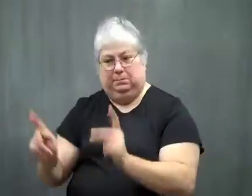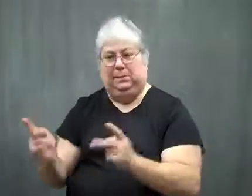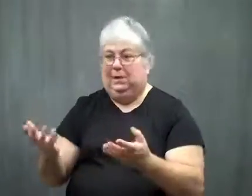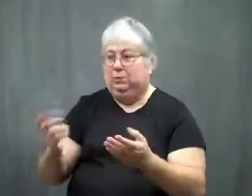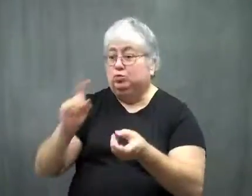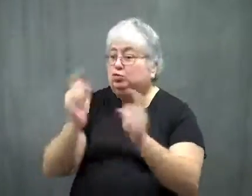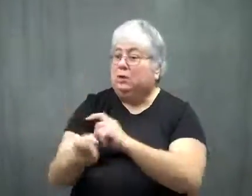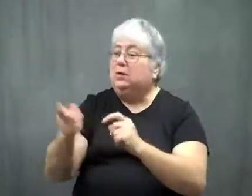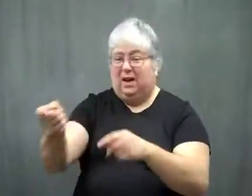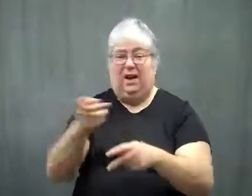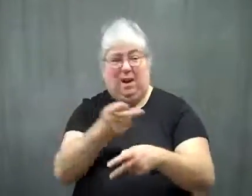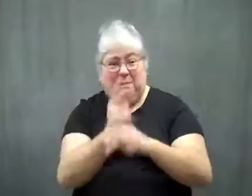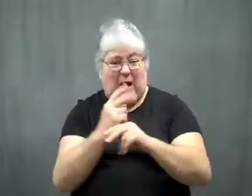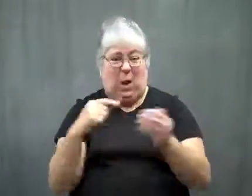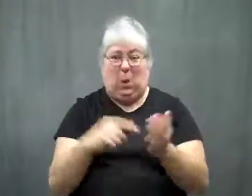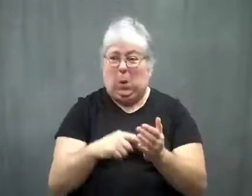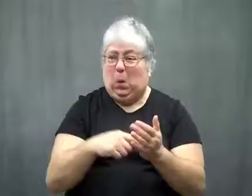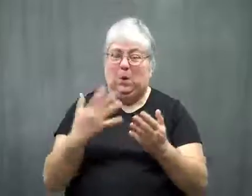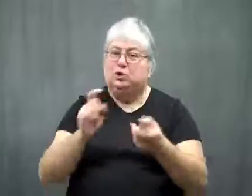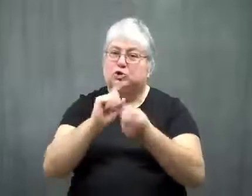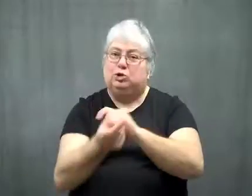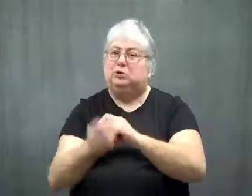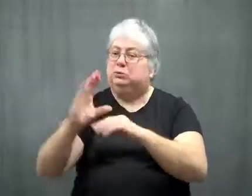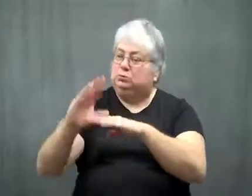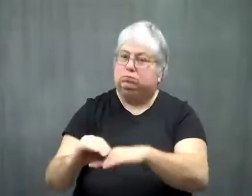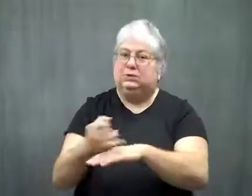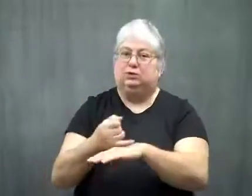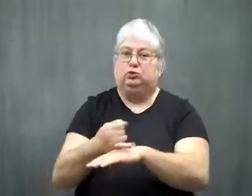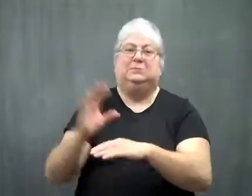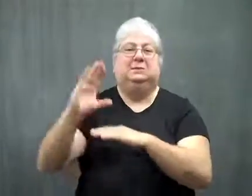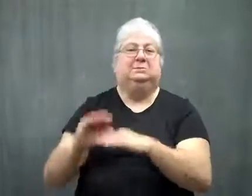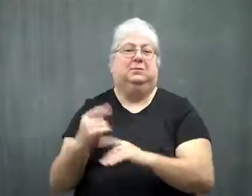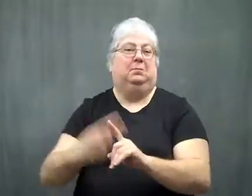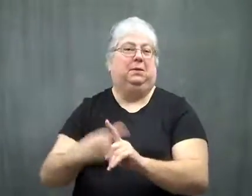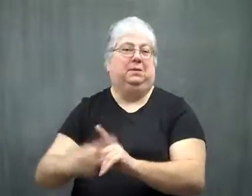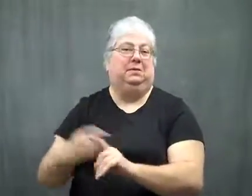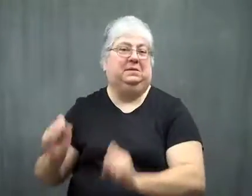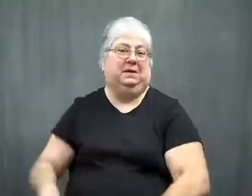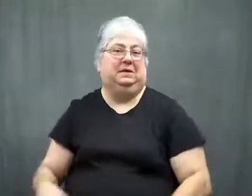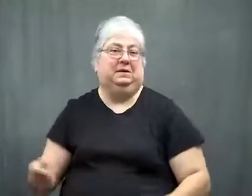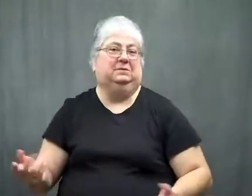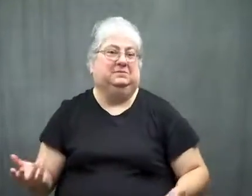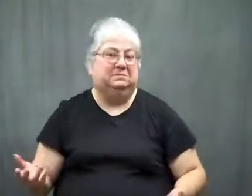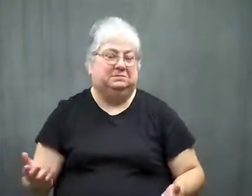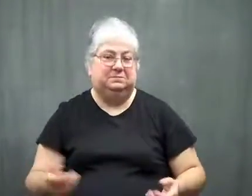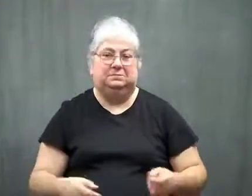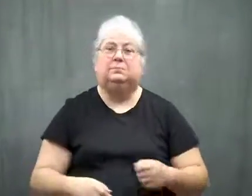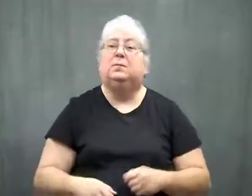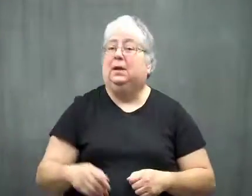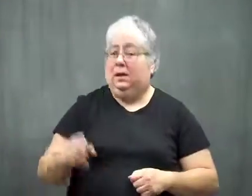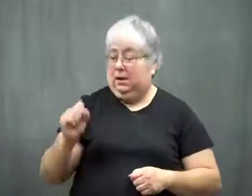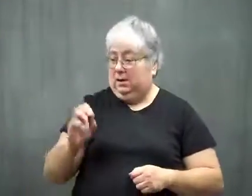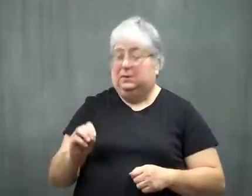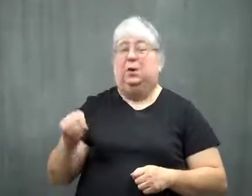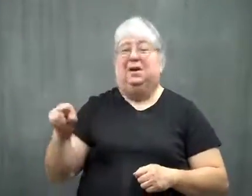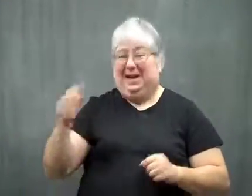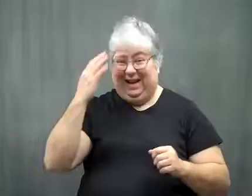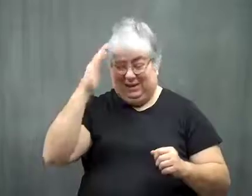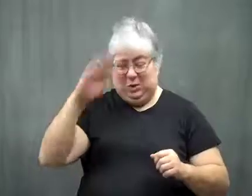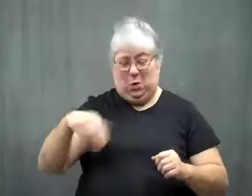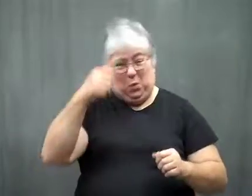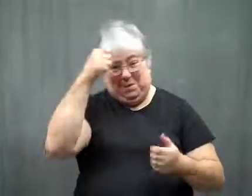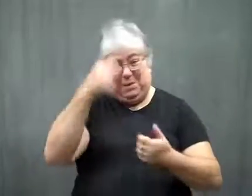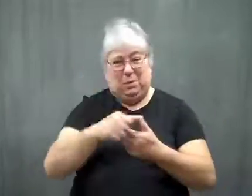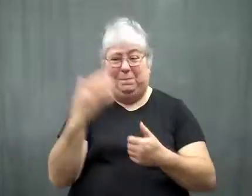by allowing people to refinance their homes at a lower rate and get lower payments.